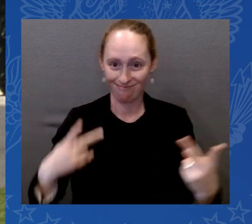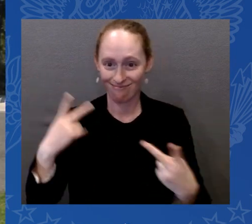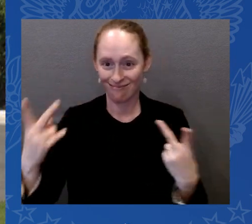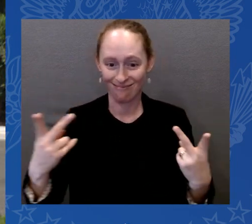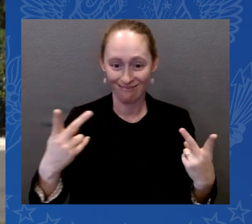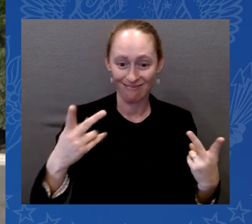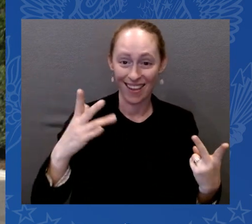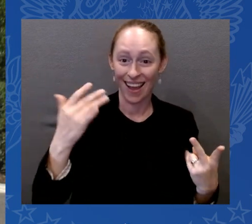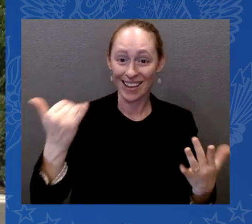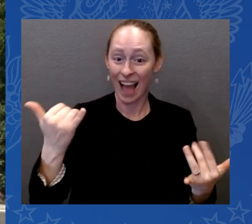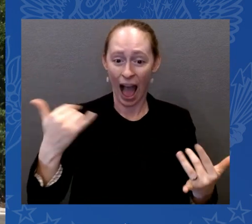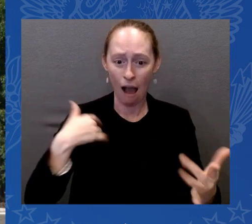Good thing my mom is not around.